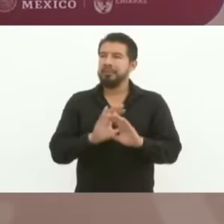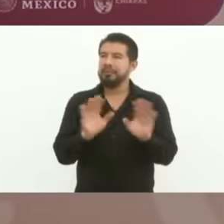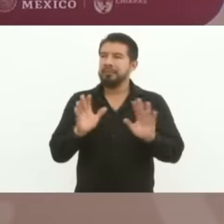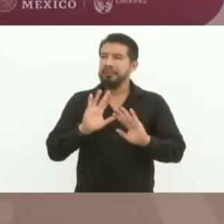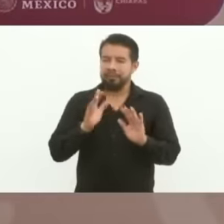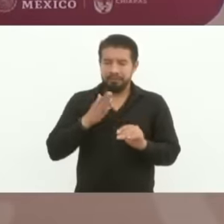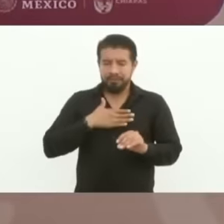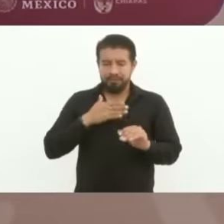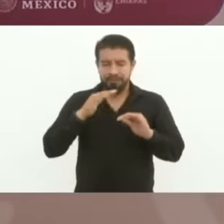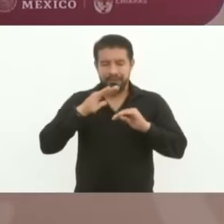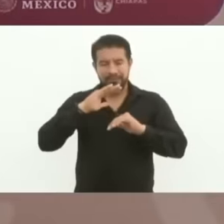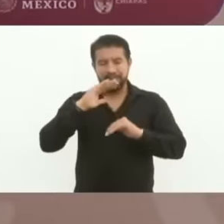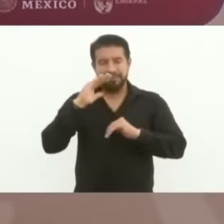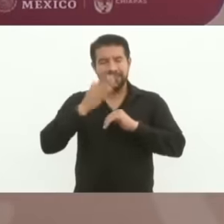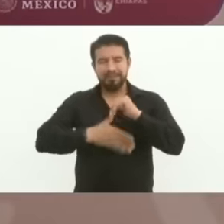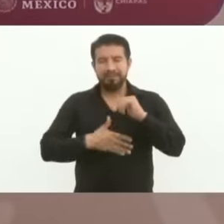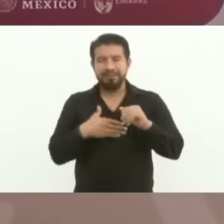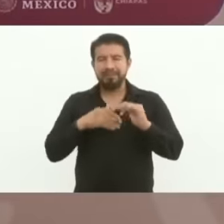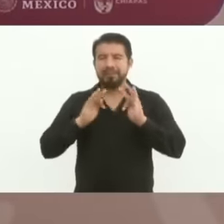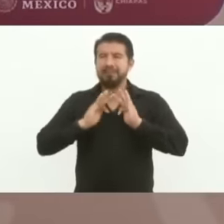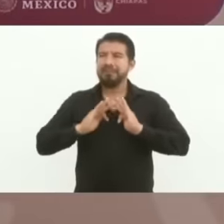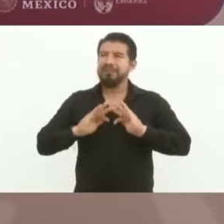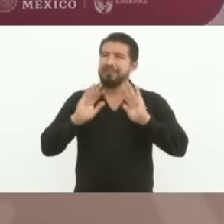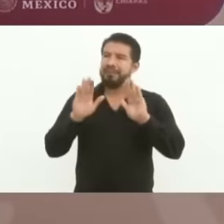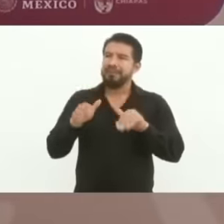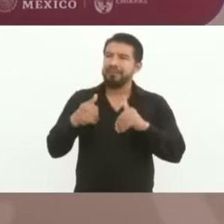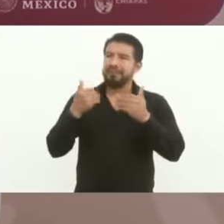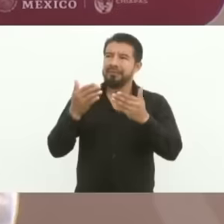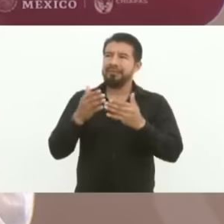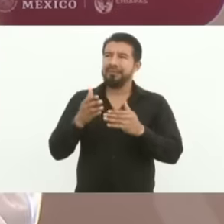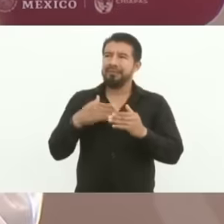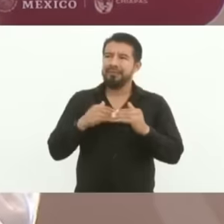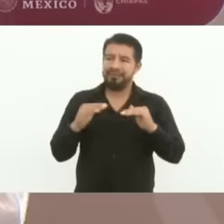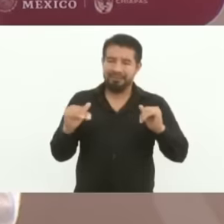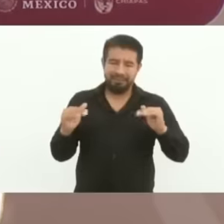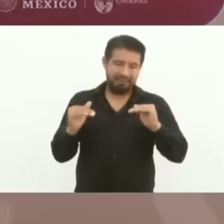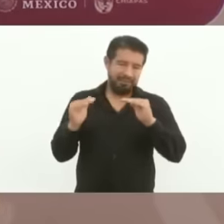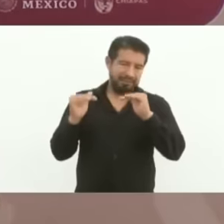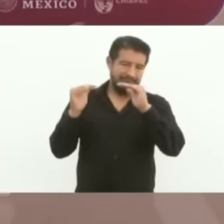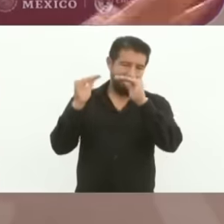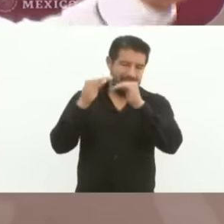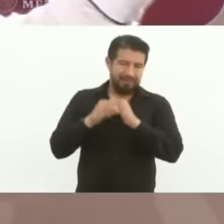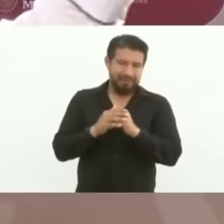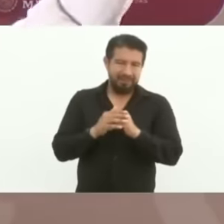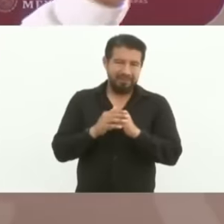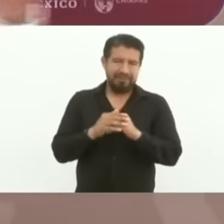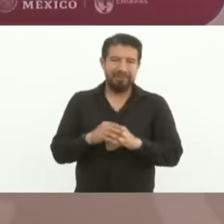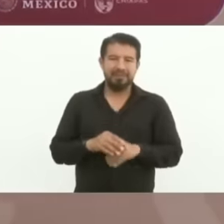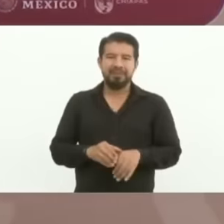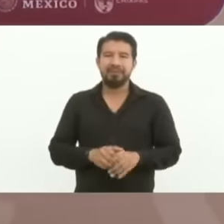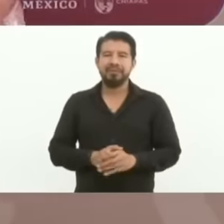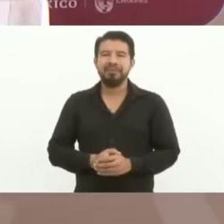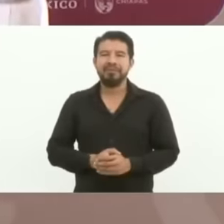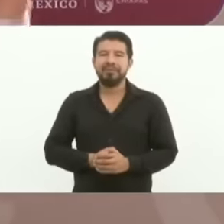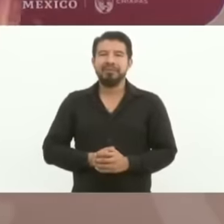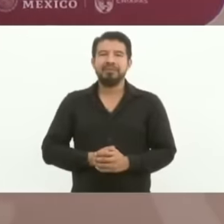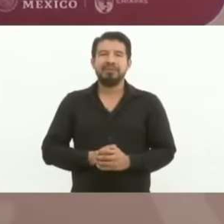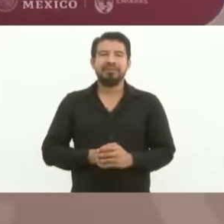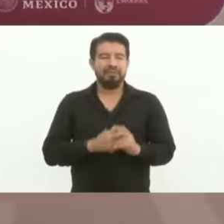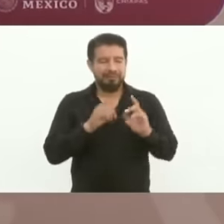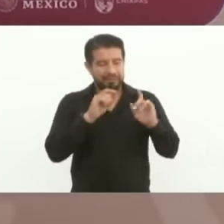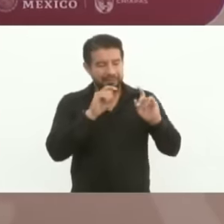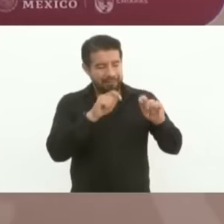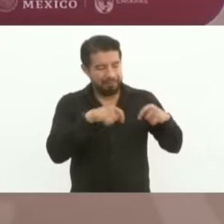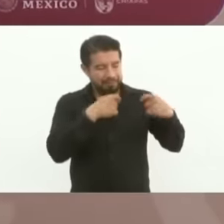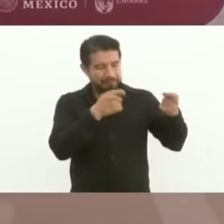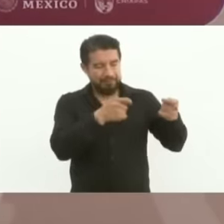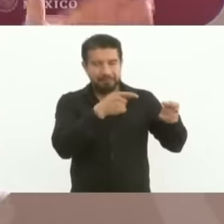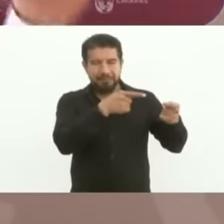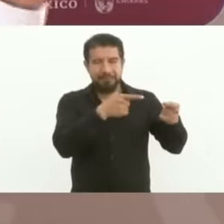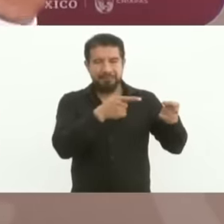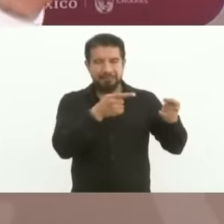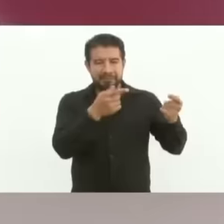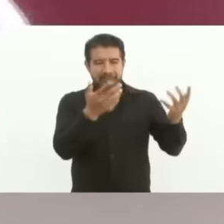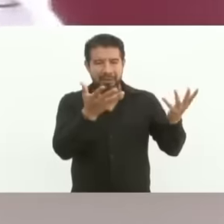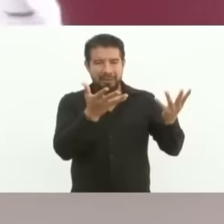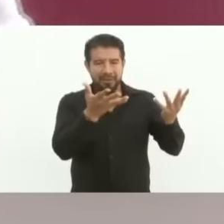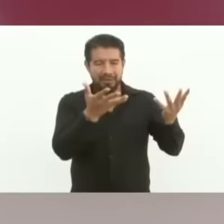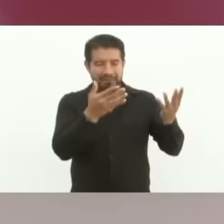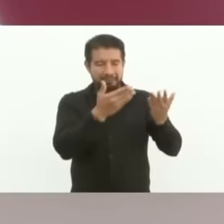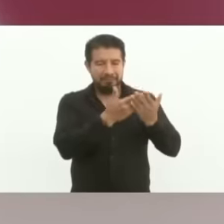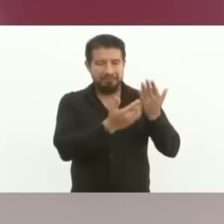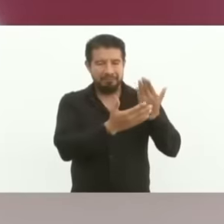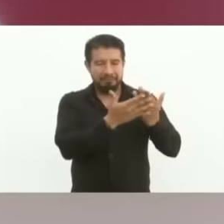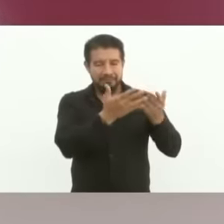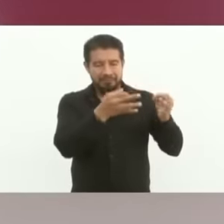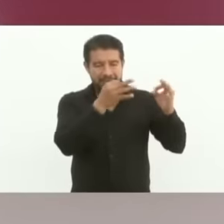Palenque and the country will be in very good hands. Furthermore, our people have already